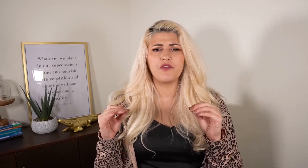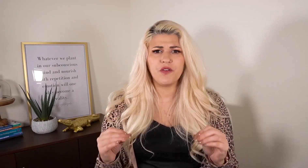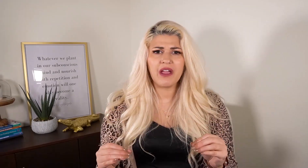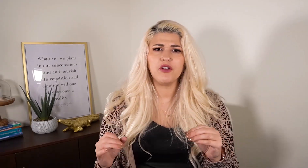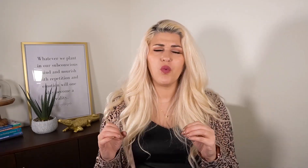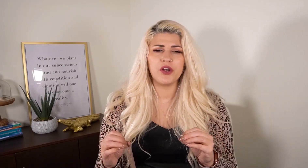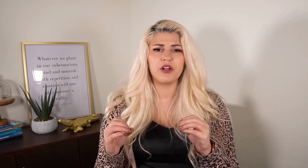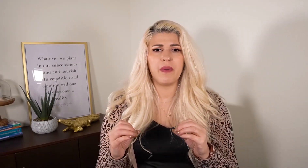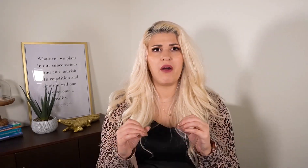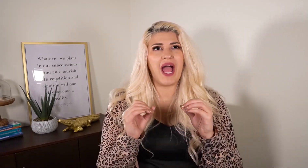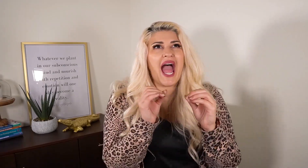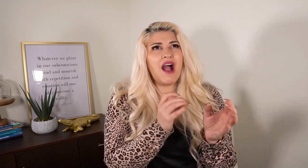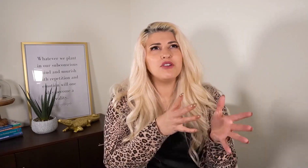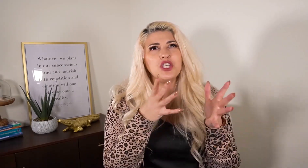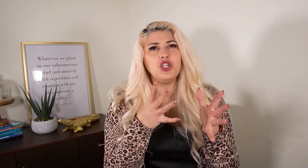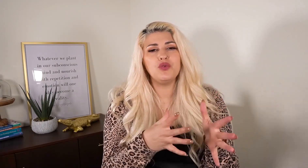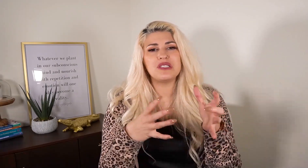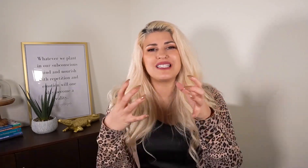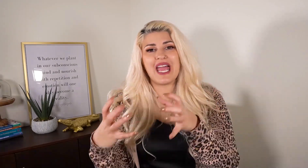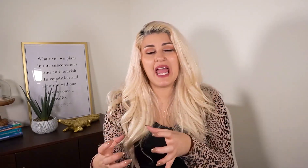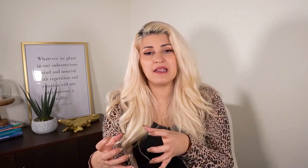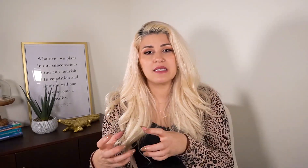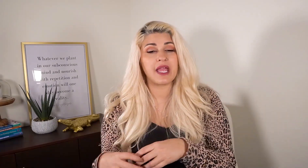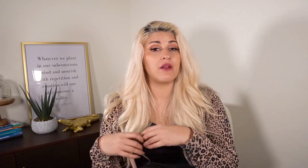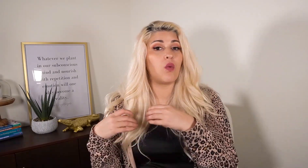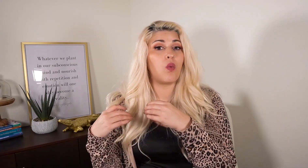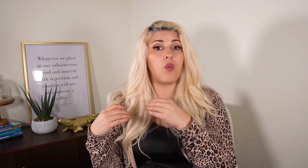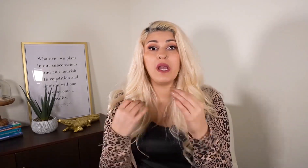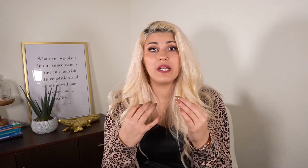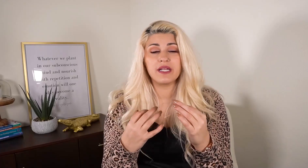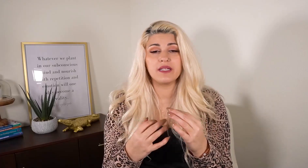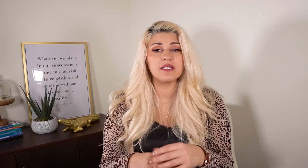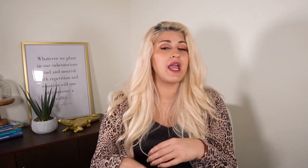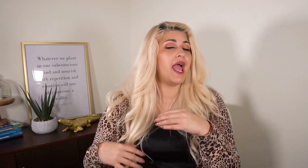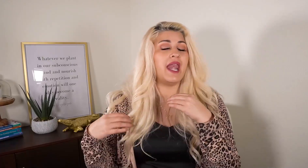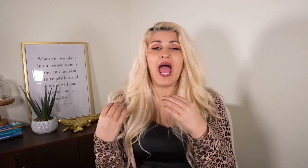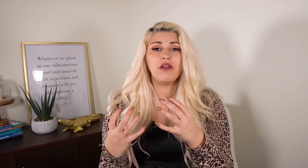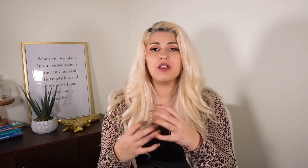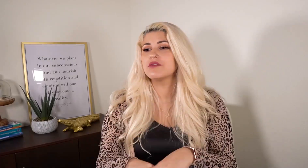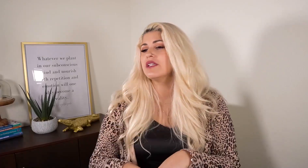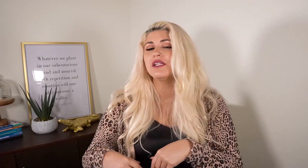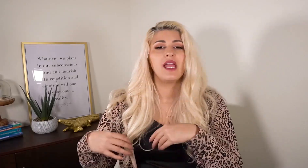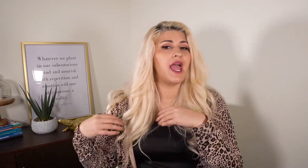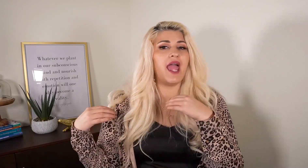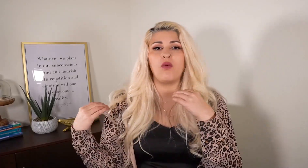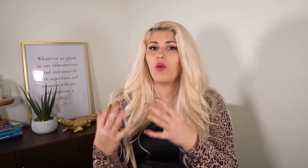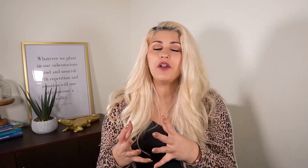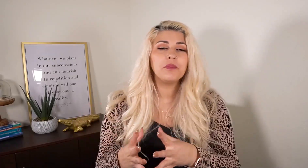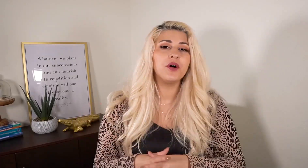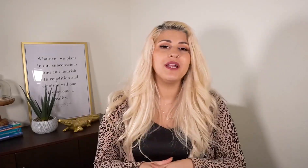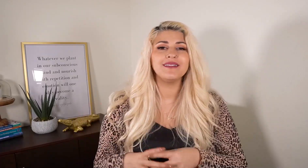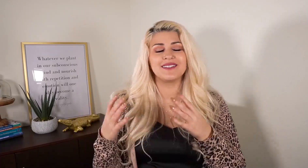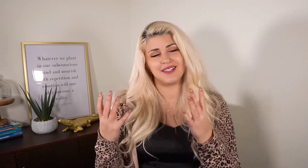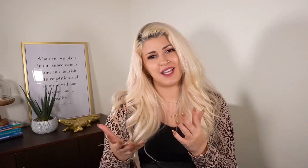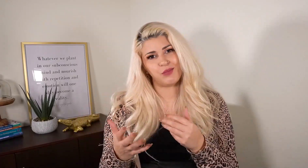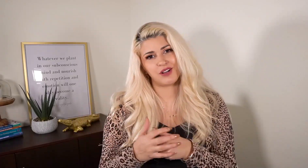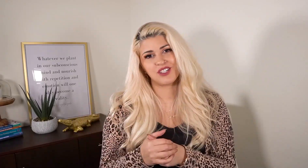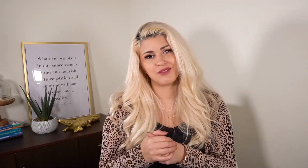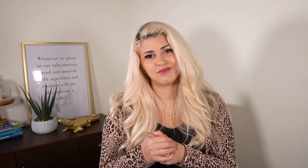So if you've ever wondered about how to use tense and what it is and how to use it and where to put it, keep watching.